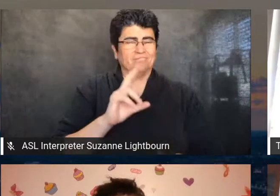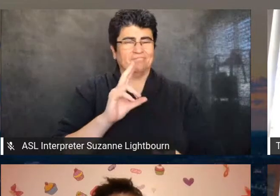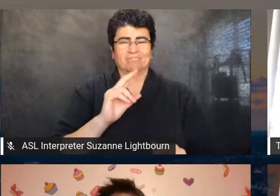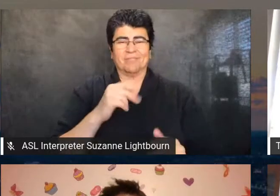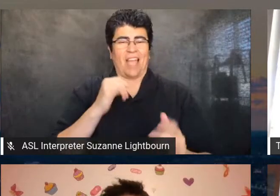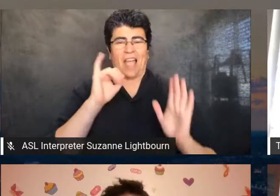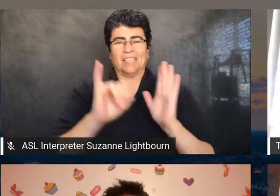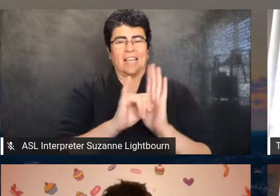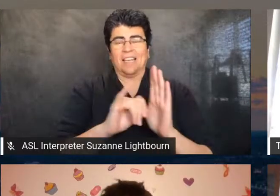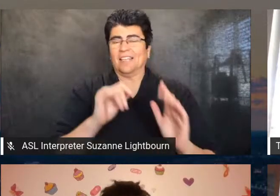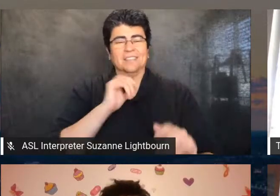and it's not.